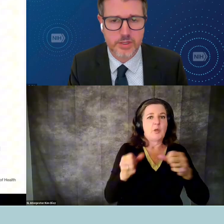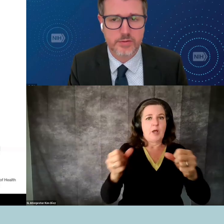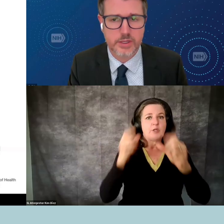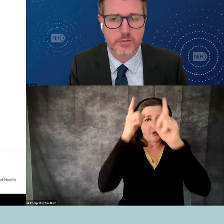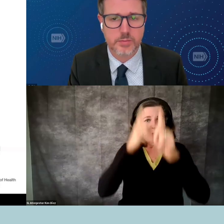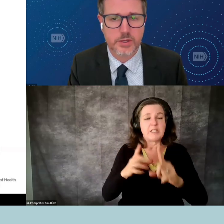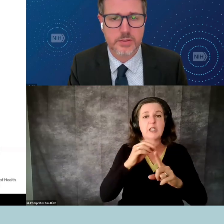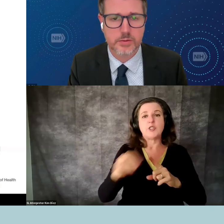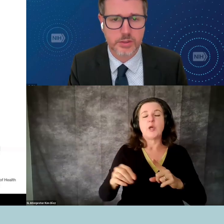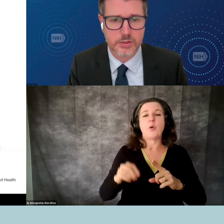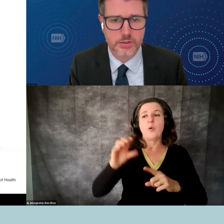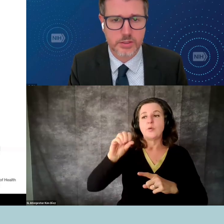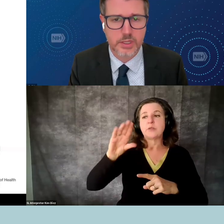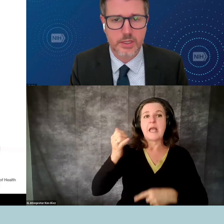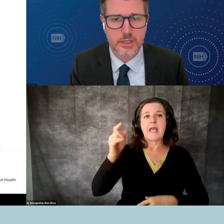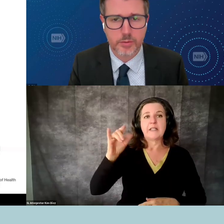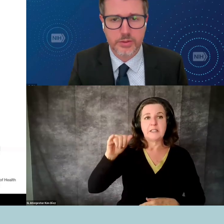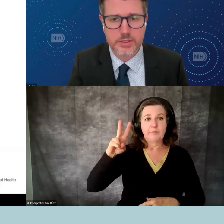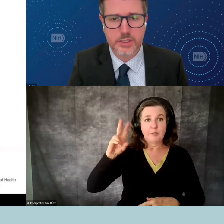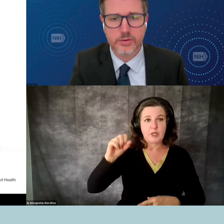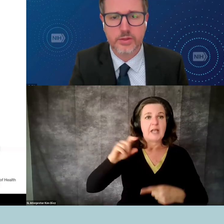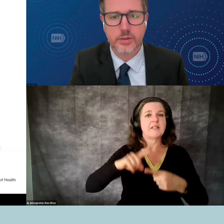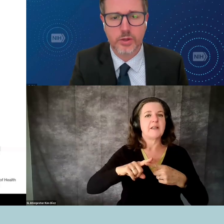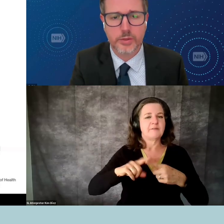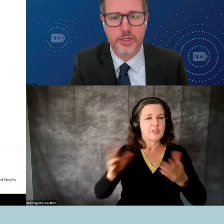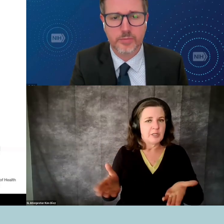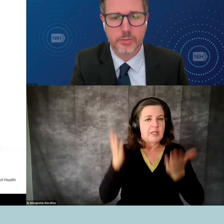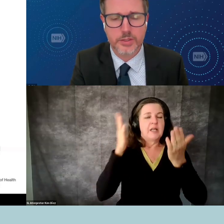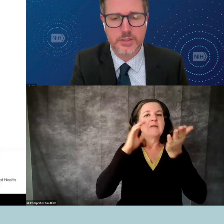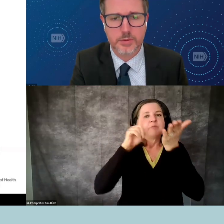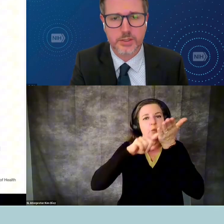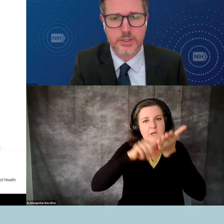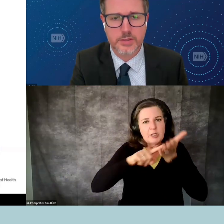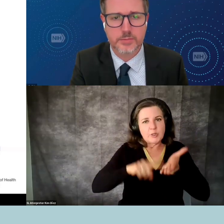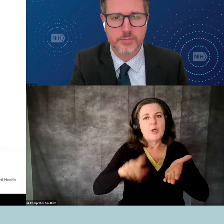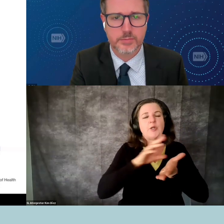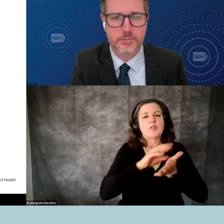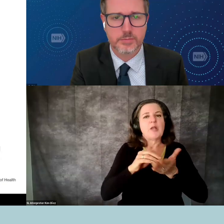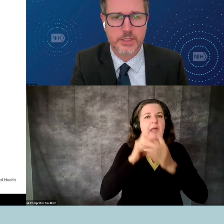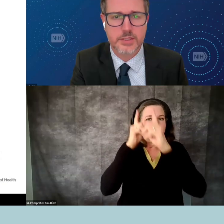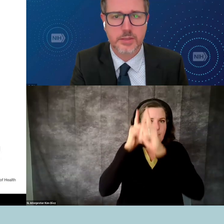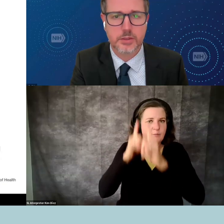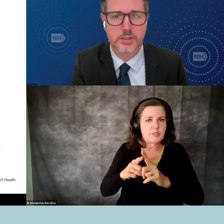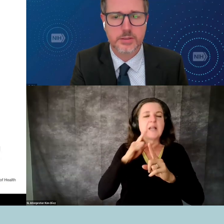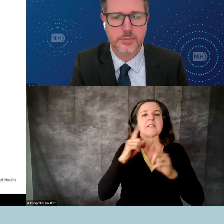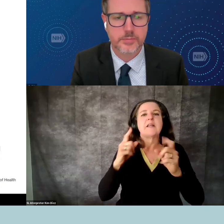innovative and responsible research that promotes the health and well-being of people with disabilities. Next slide, please.